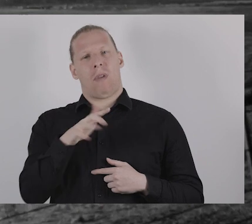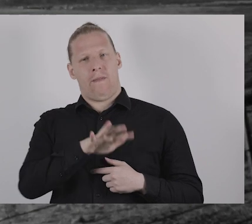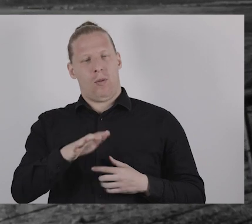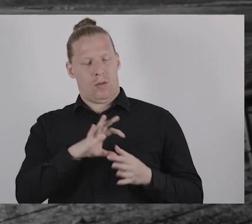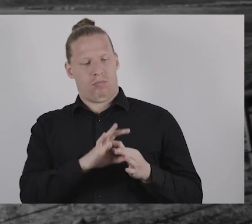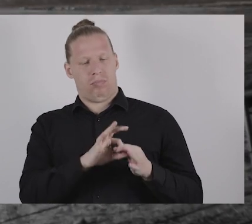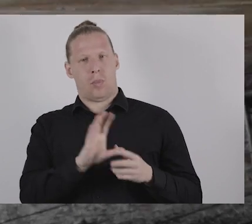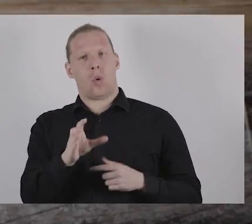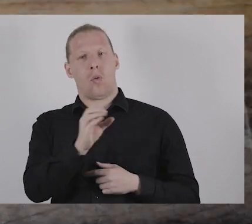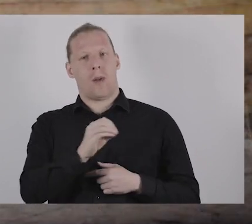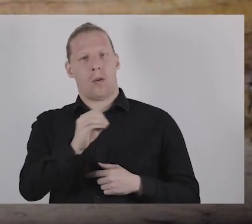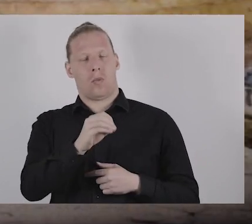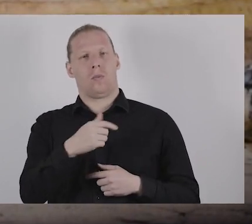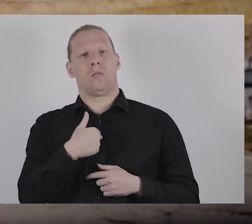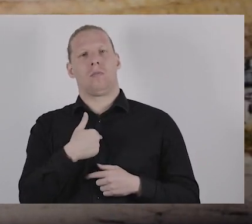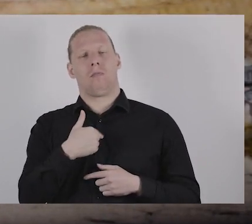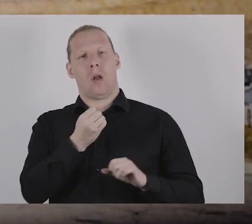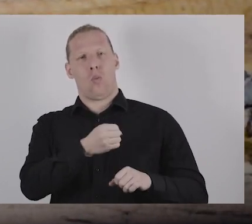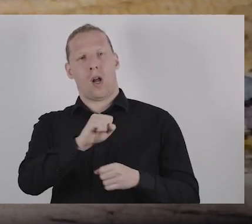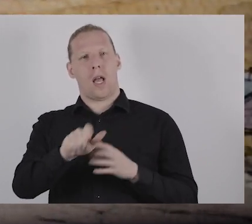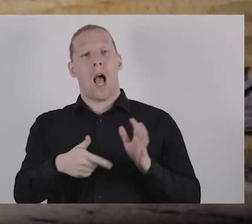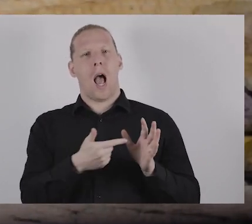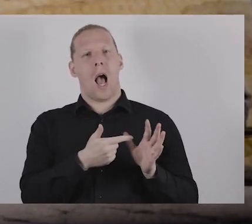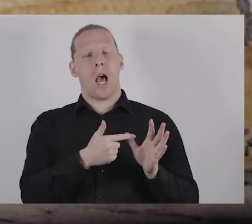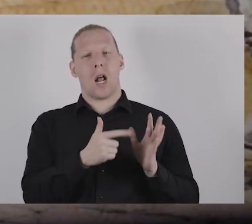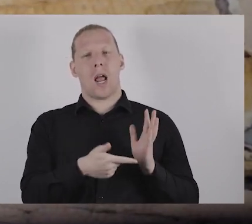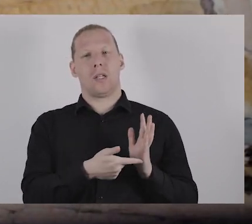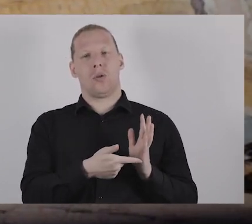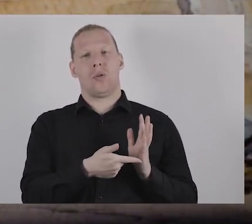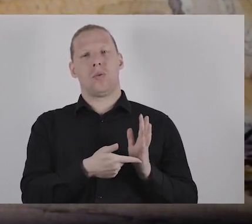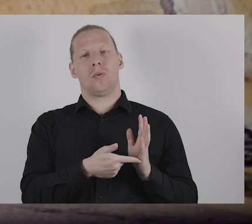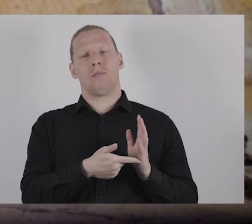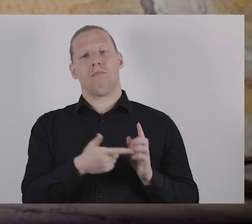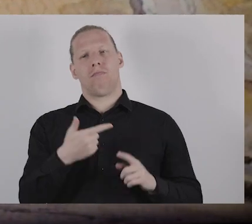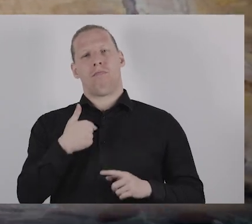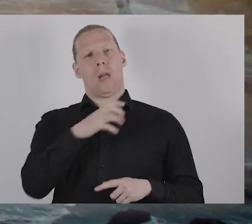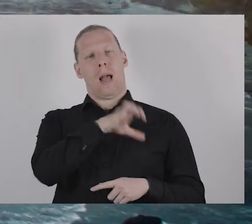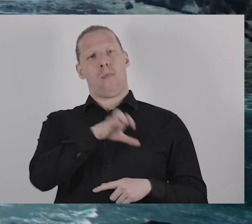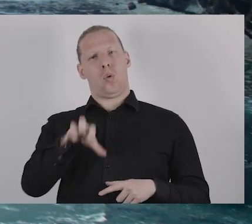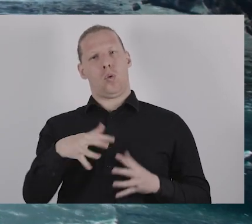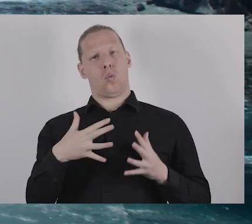Ōmarama te whenua tapu. Ko Ārai-te-uru te waka. Ko Waitaha,